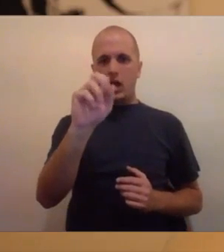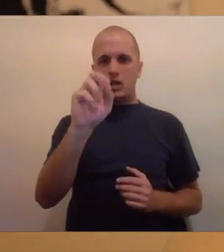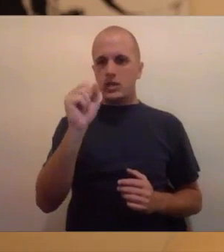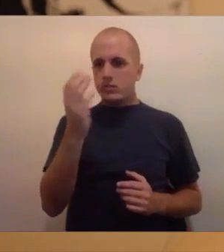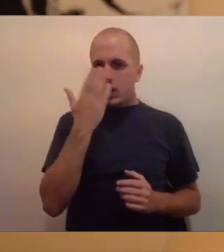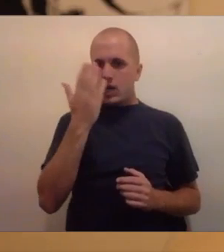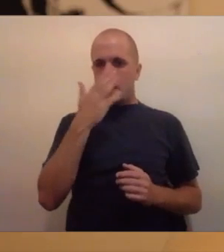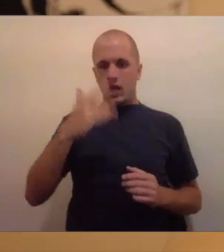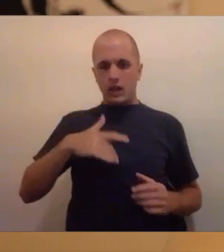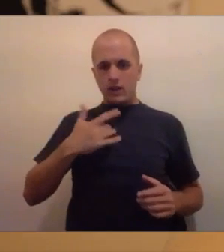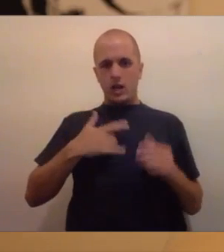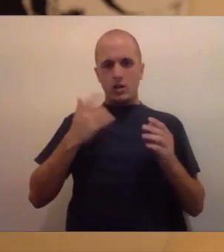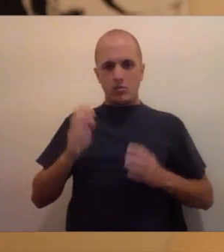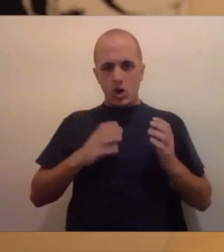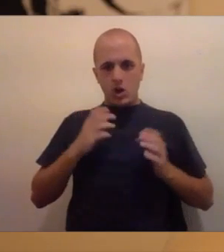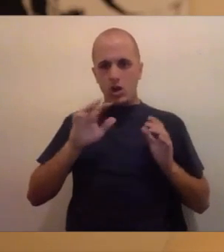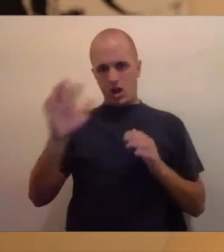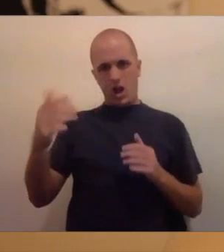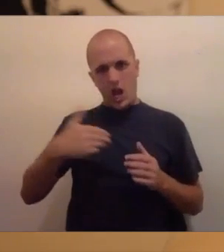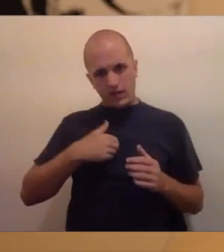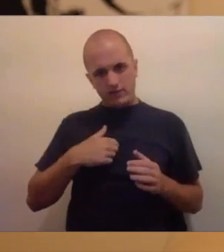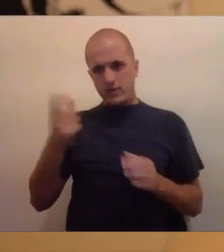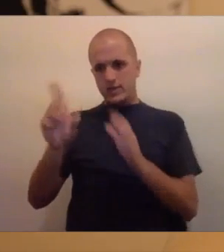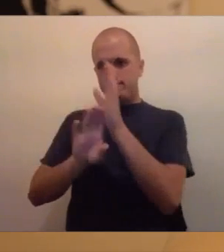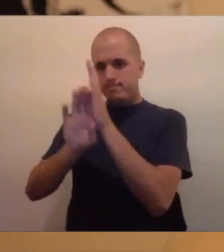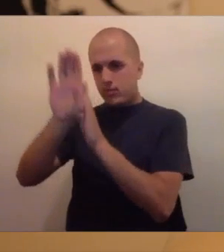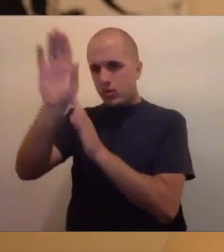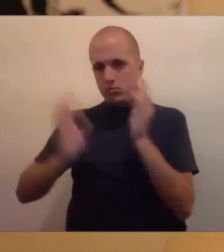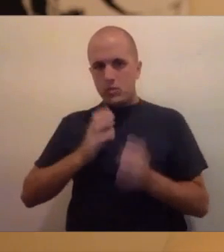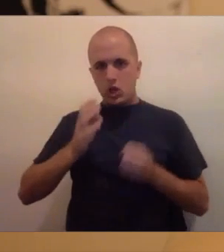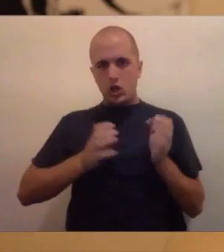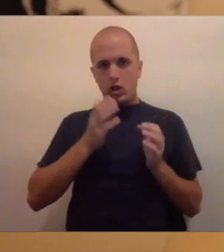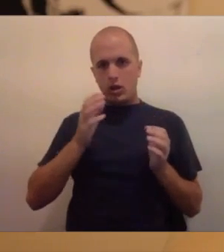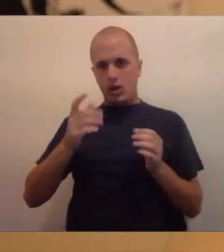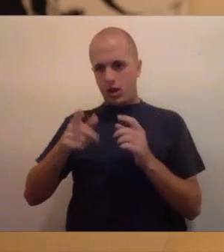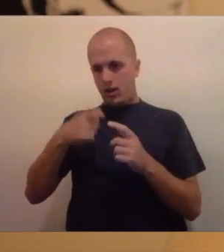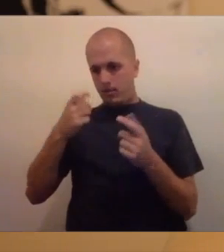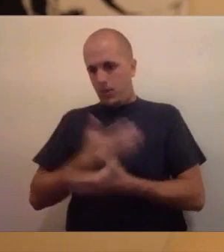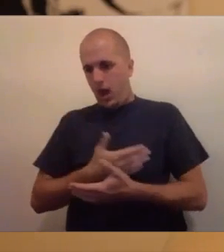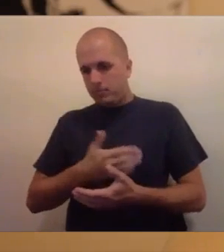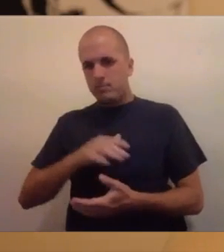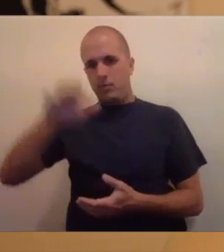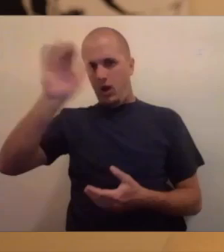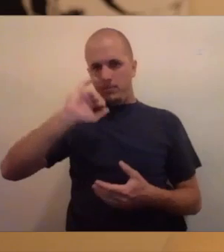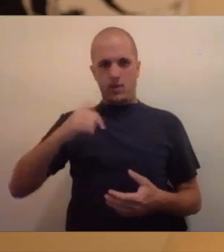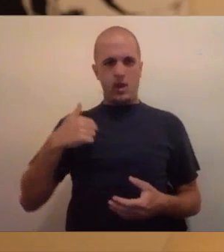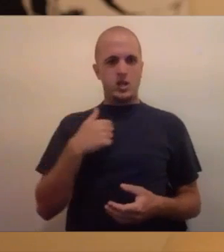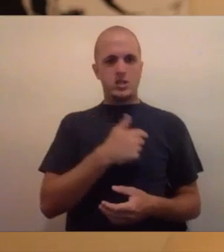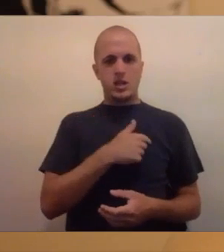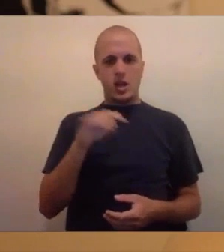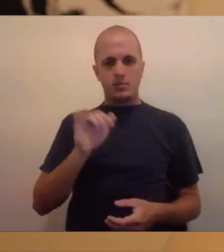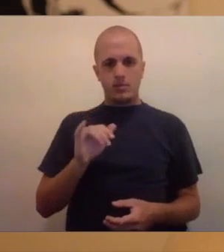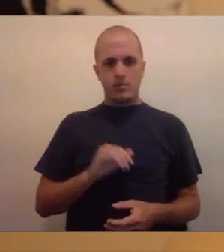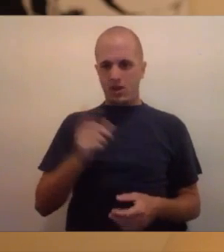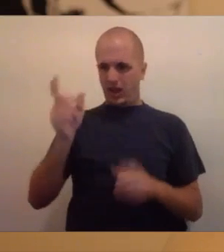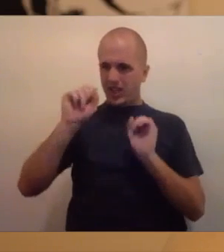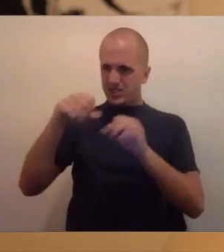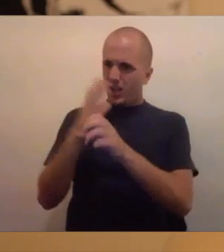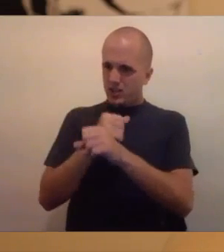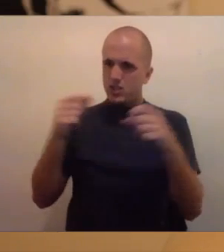they have a mind, they have five senses, they develop their emotions